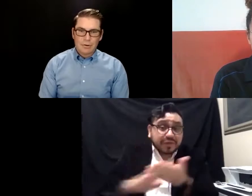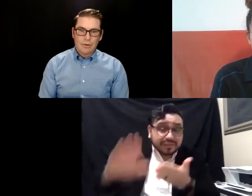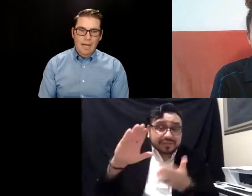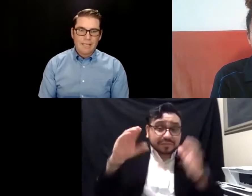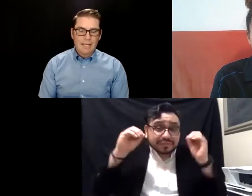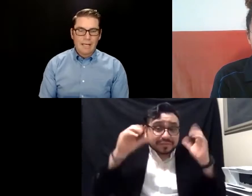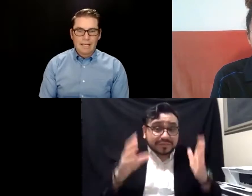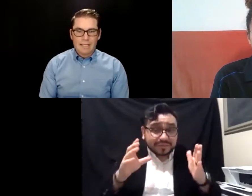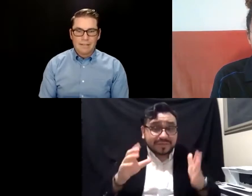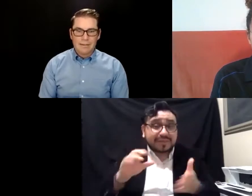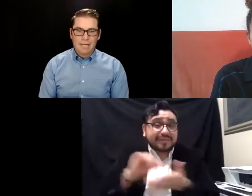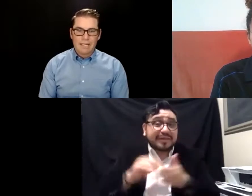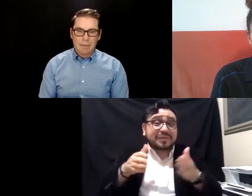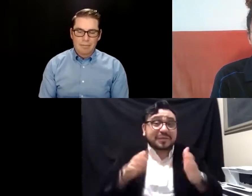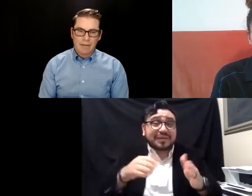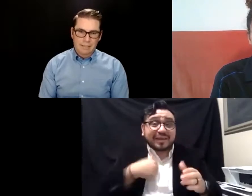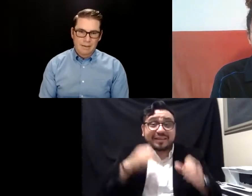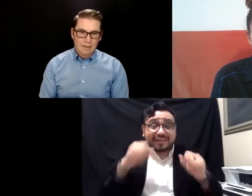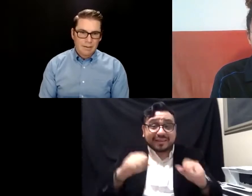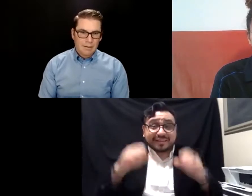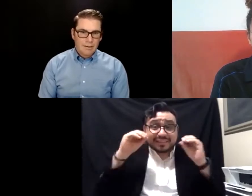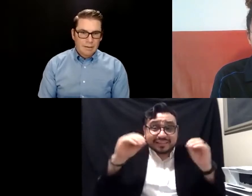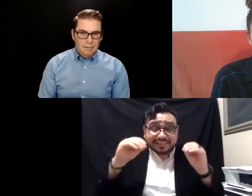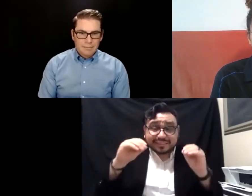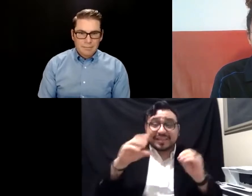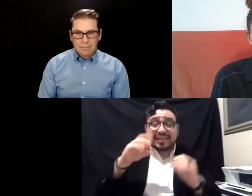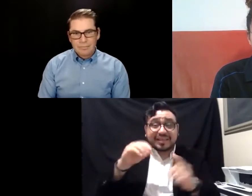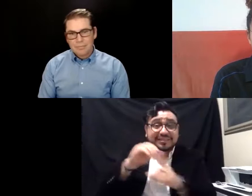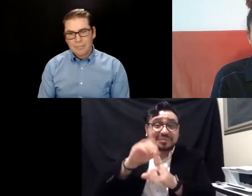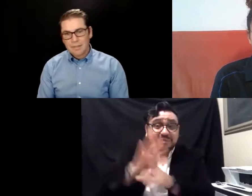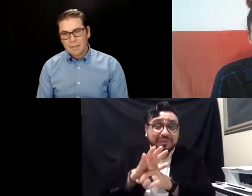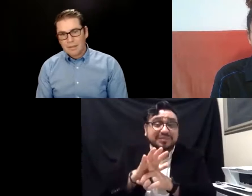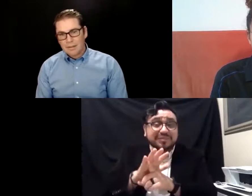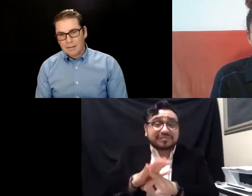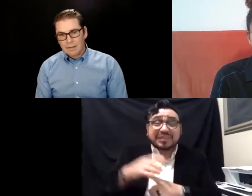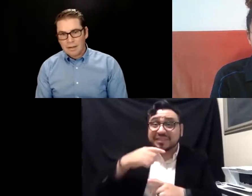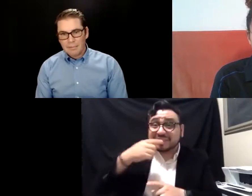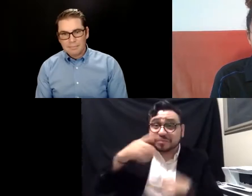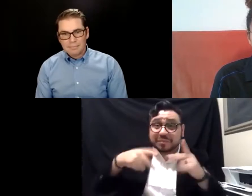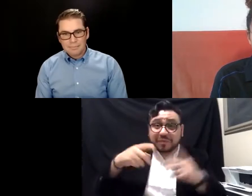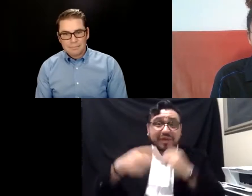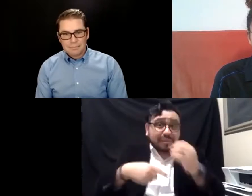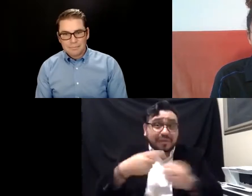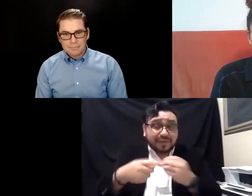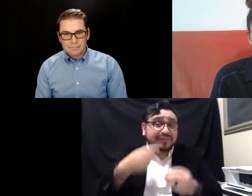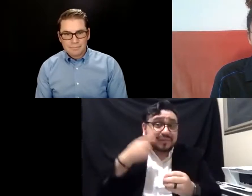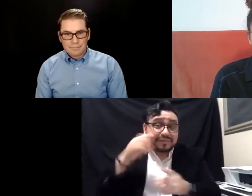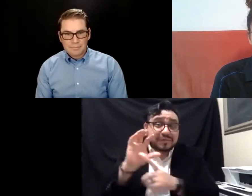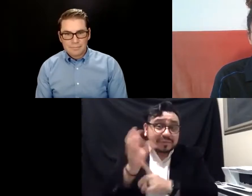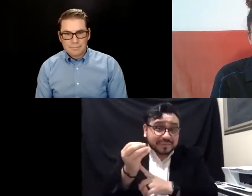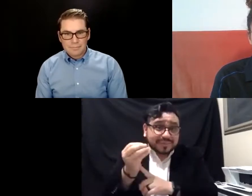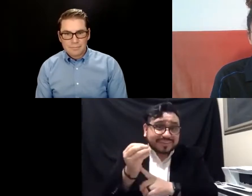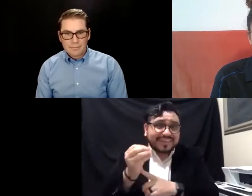So I decided that I needed to change my profession.